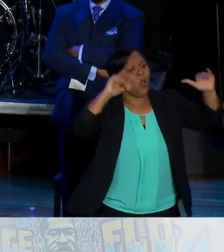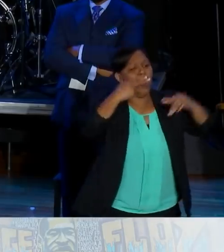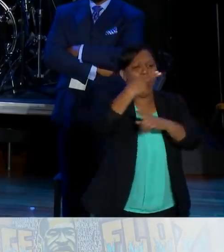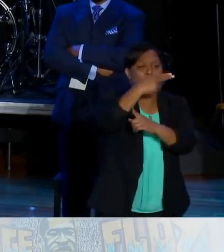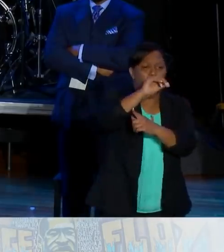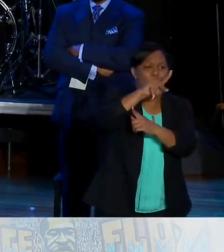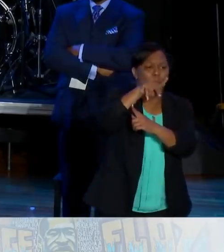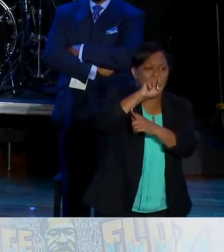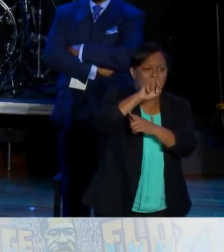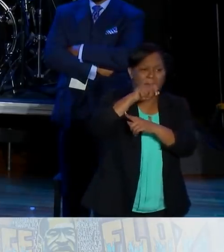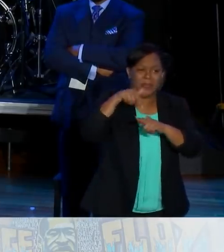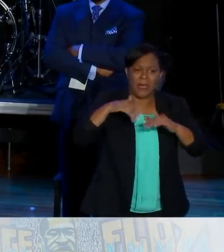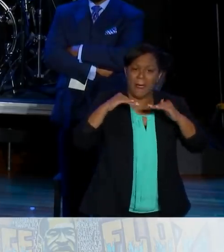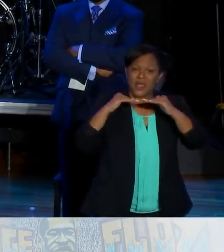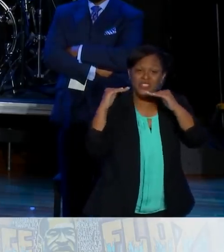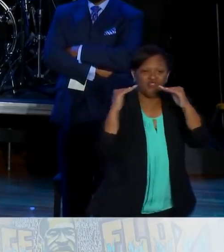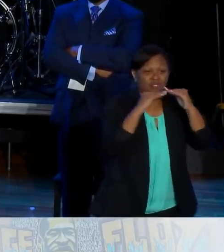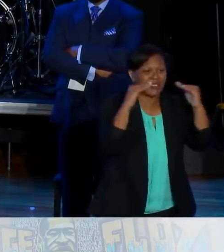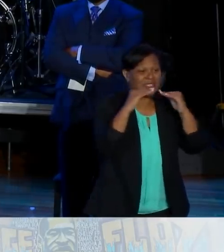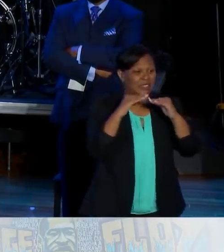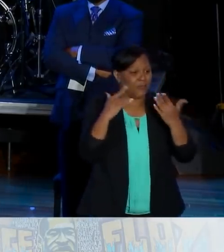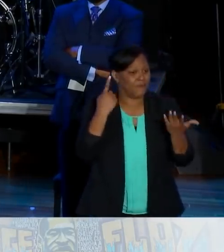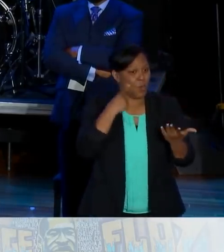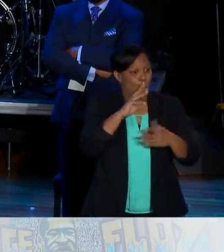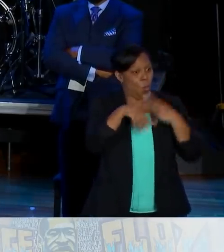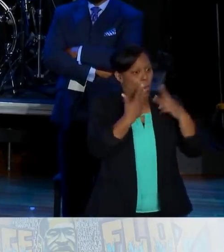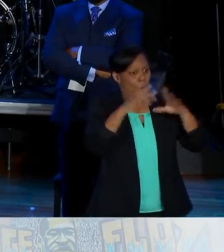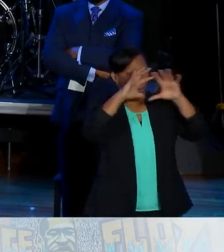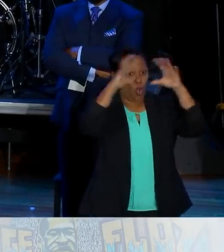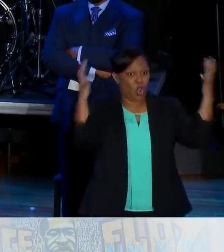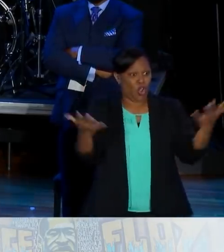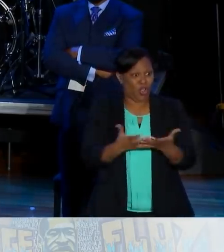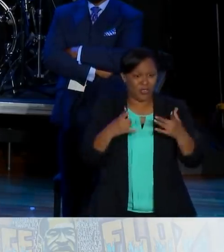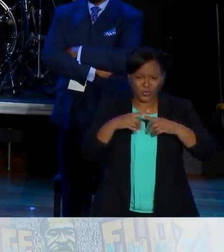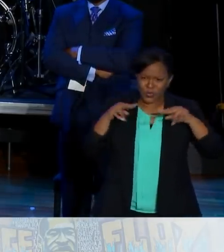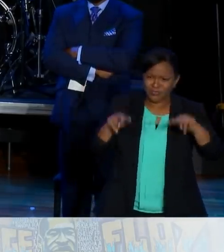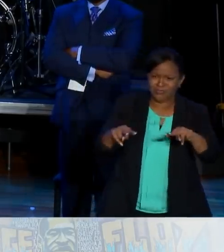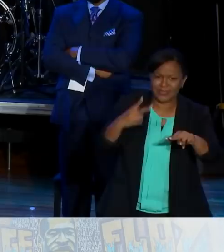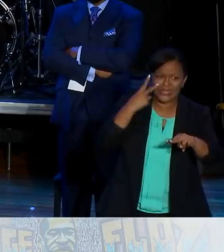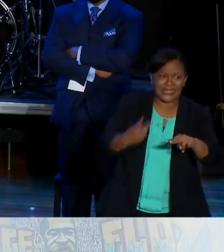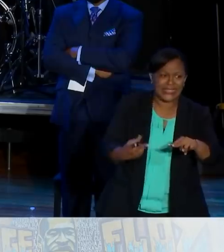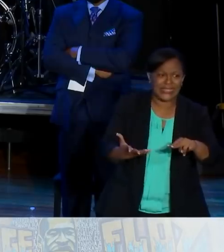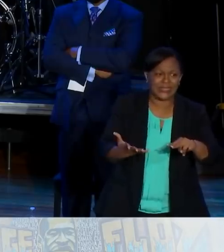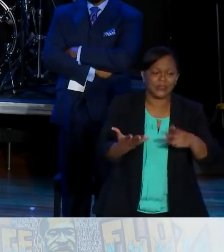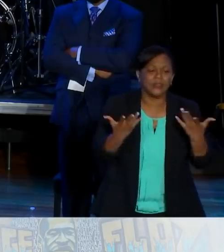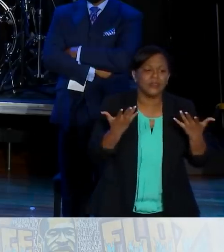WHAT WE'RE DOING IS HAVING AMERICA LIVE UP TO ITS CREED. WE'RE HELPING AMERICA TO BE THE